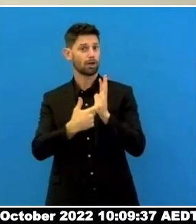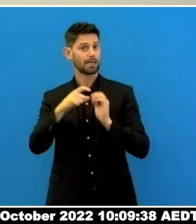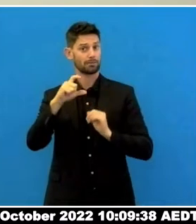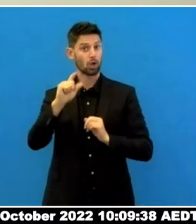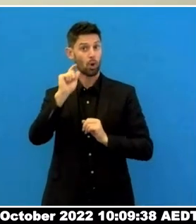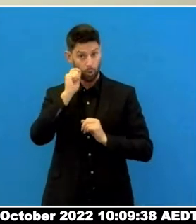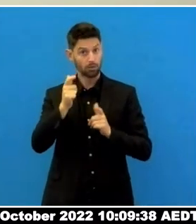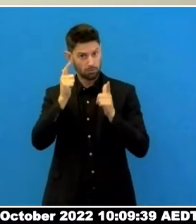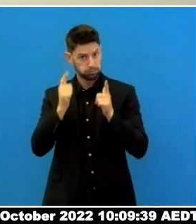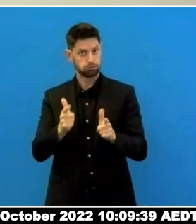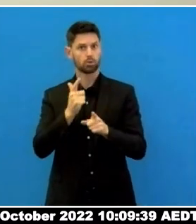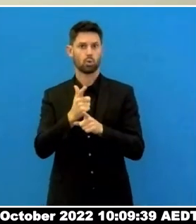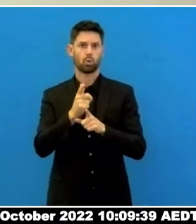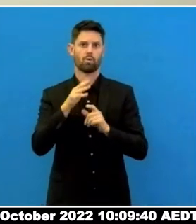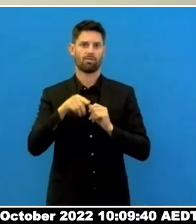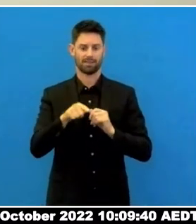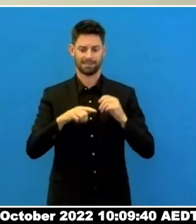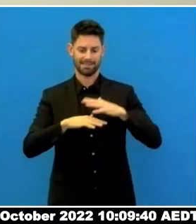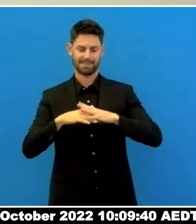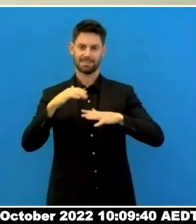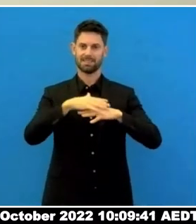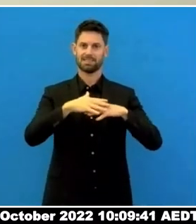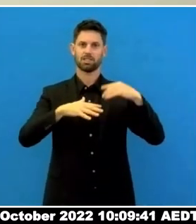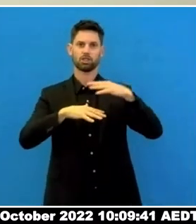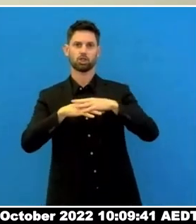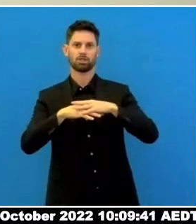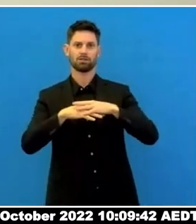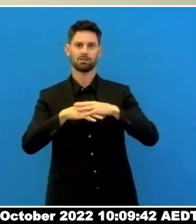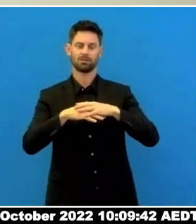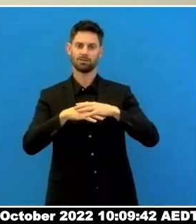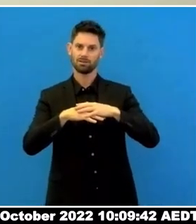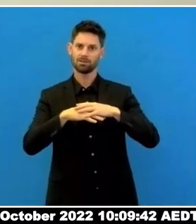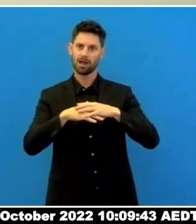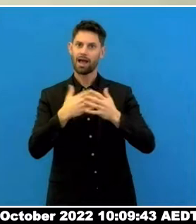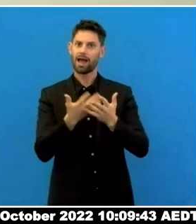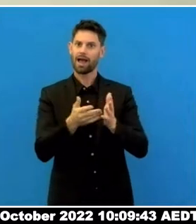as a guiding principle of an effective and anti racism approach to policy making.